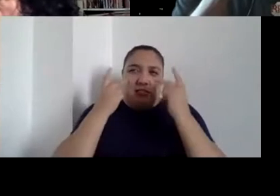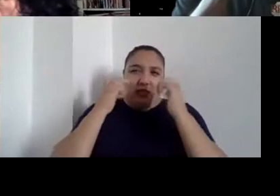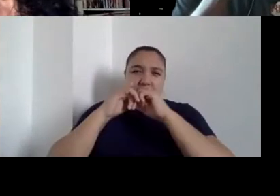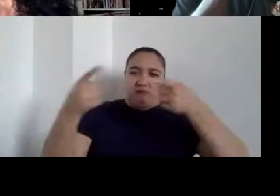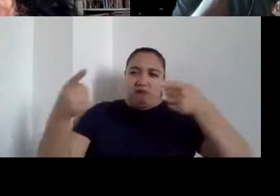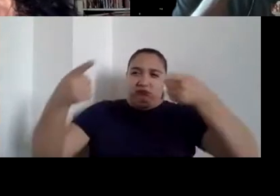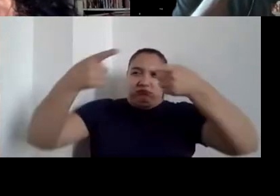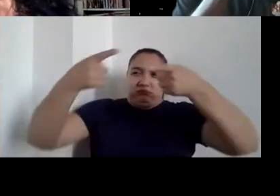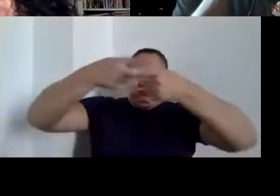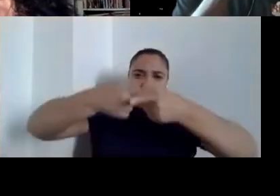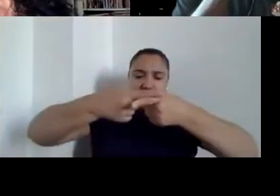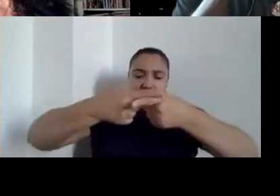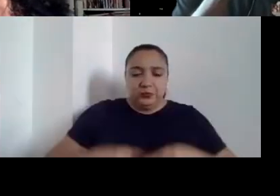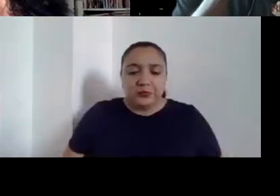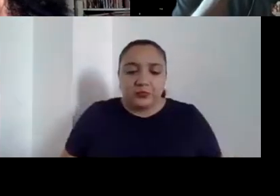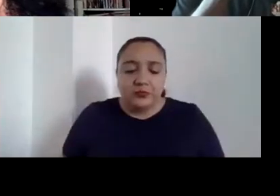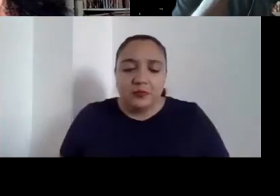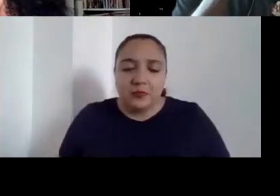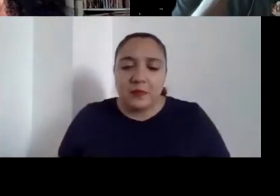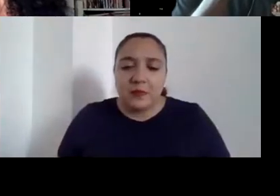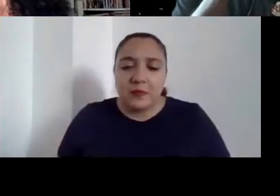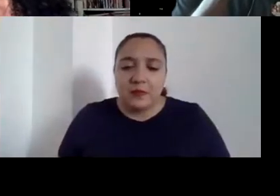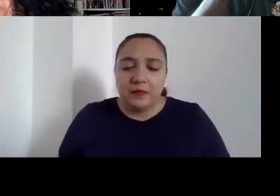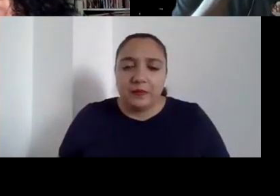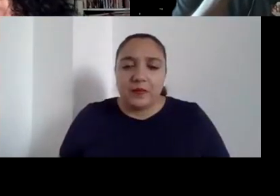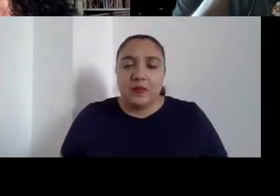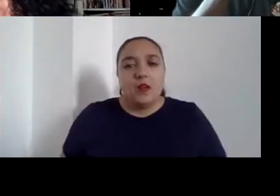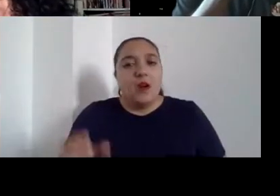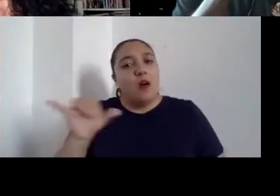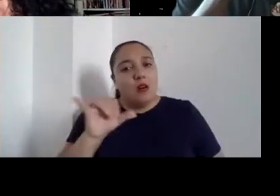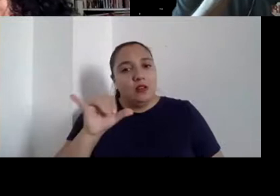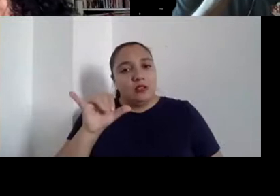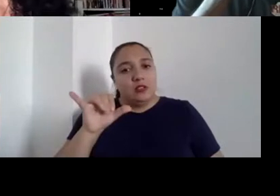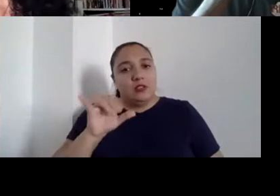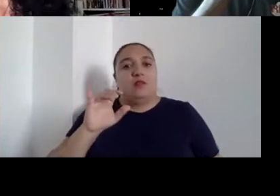reminded as you speaking of the kind of growing Tennants of data feminism, which is very much